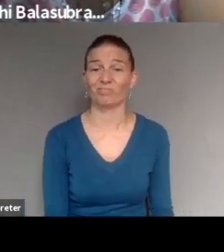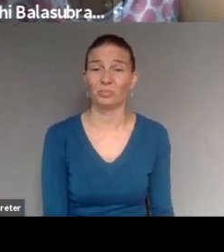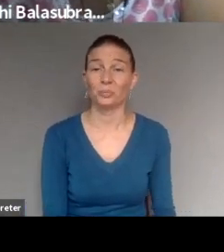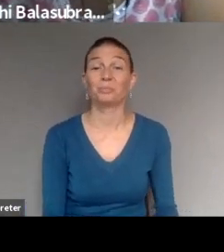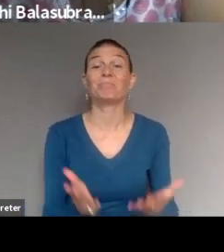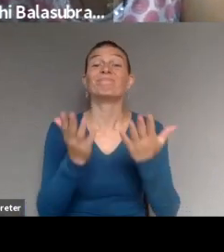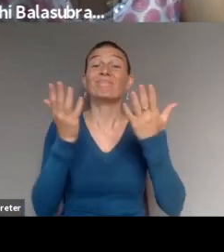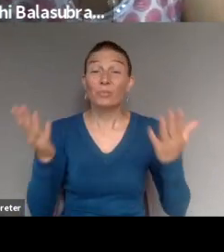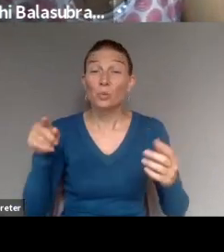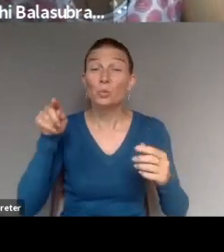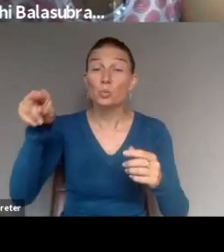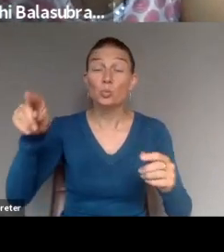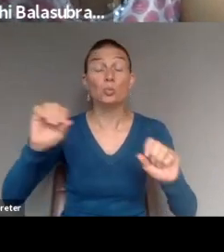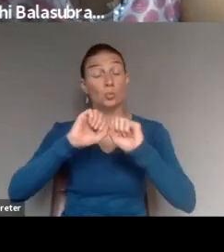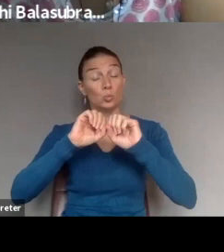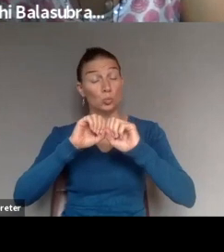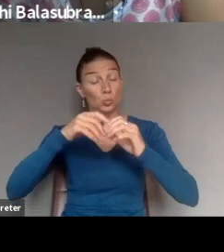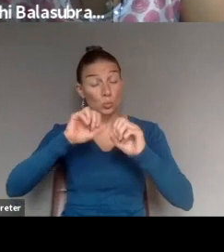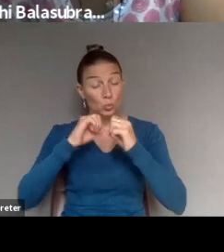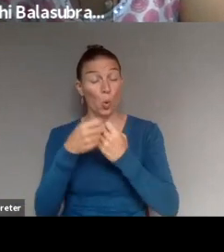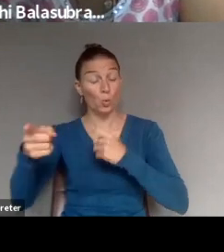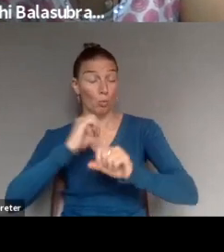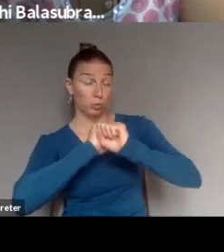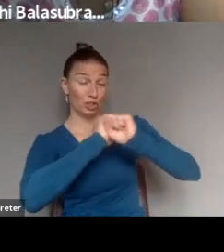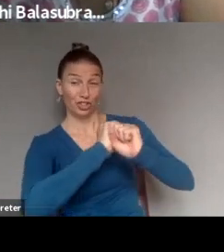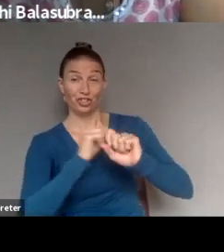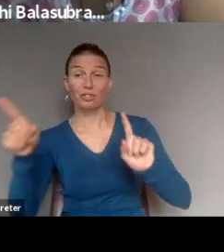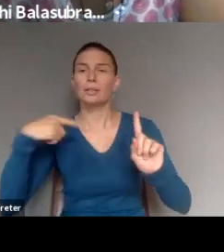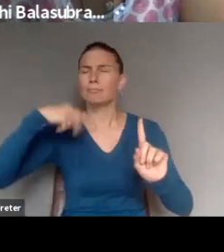includes cash transfer, supply of food and provisions,